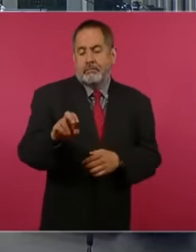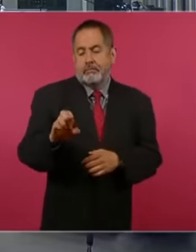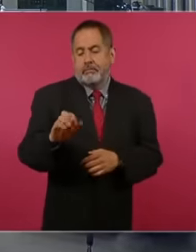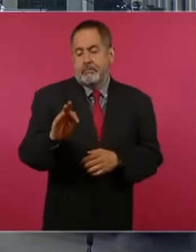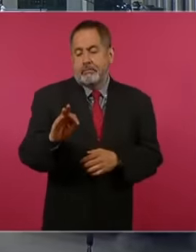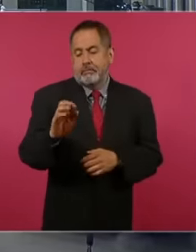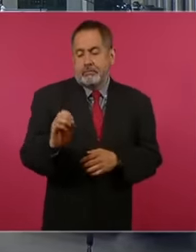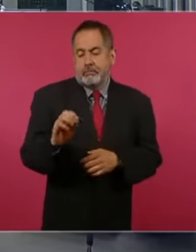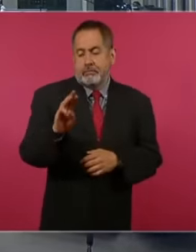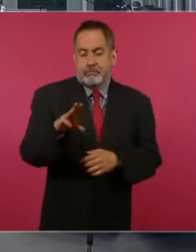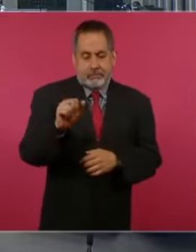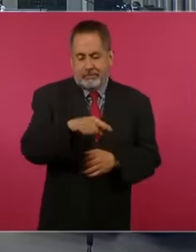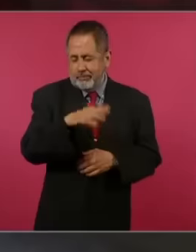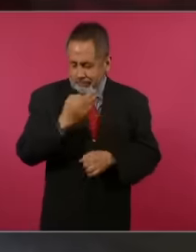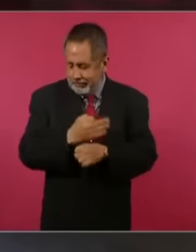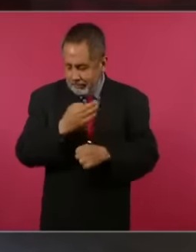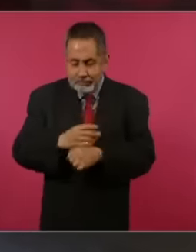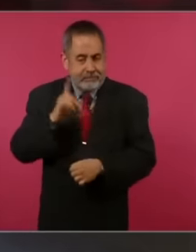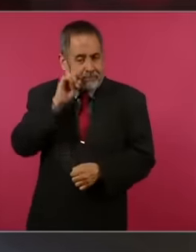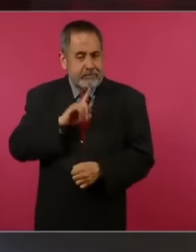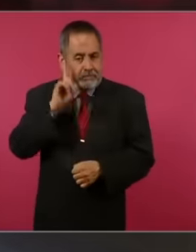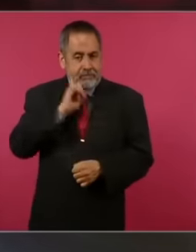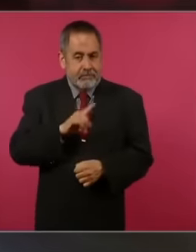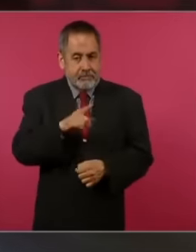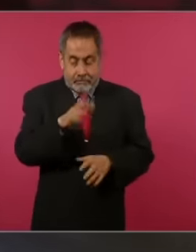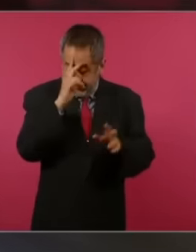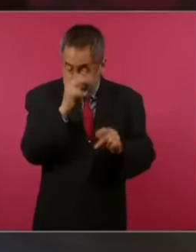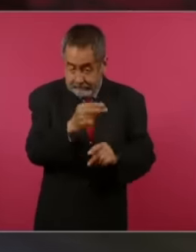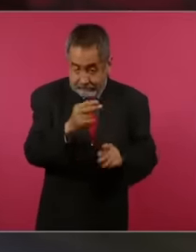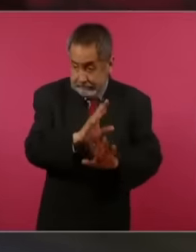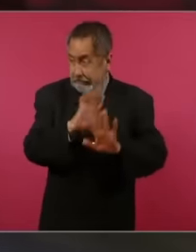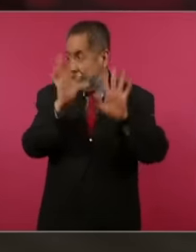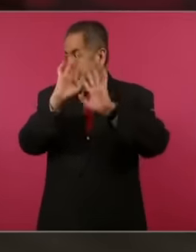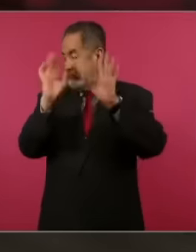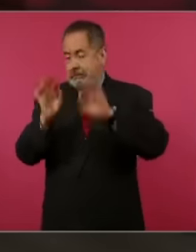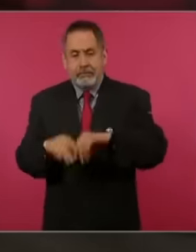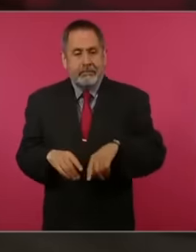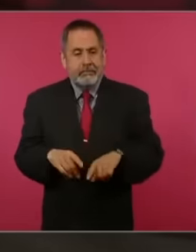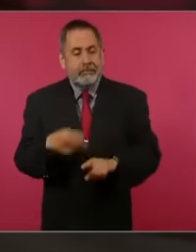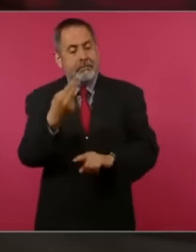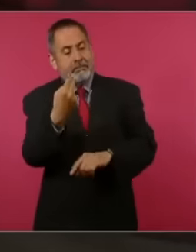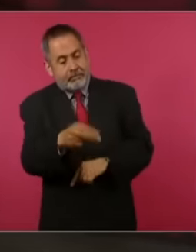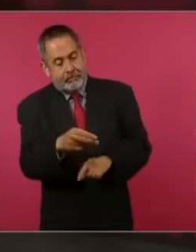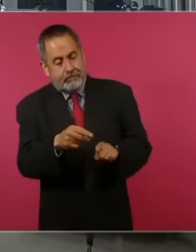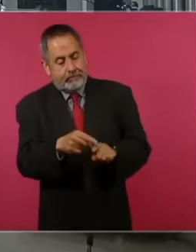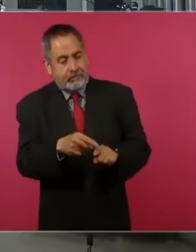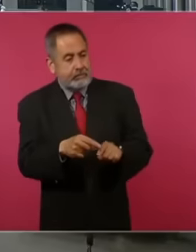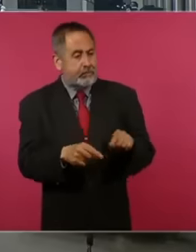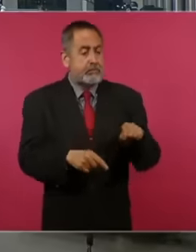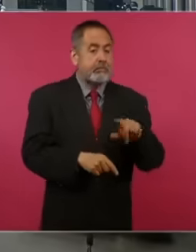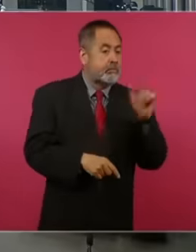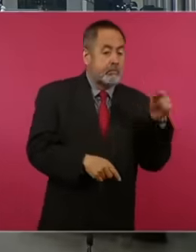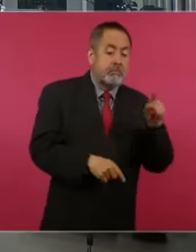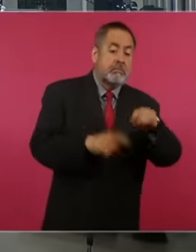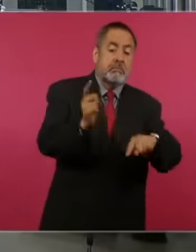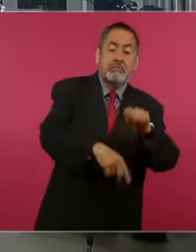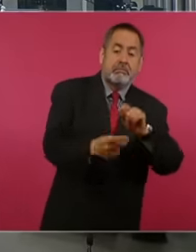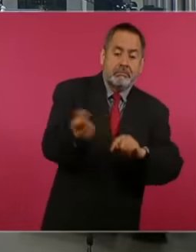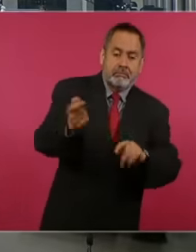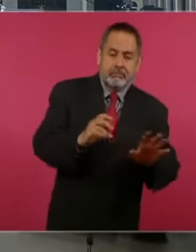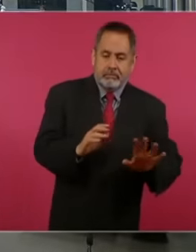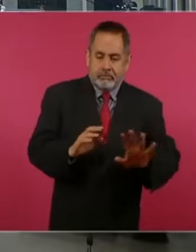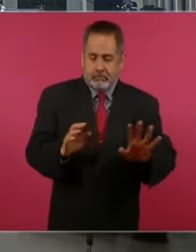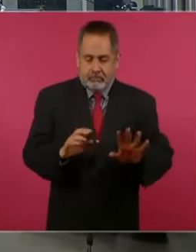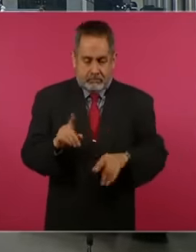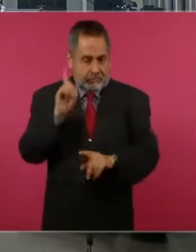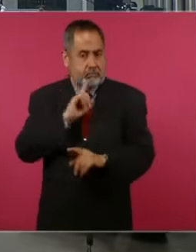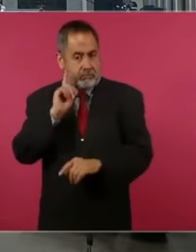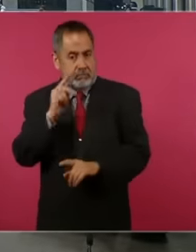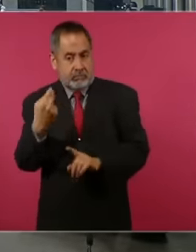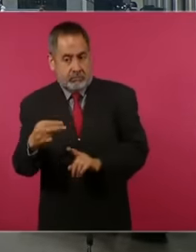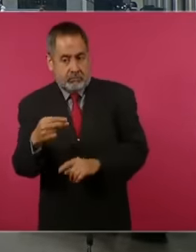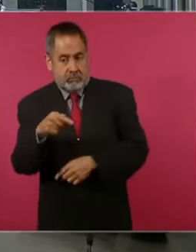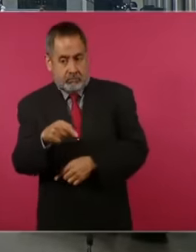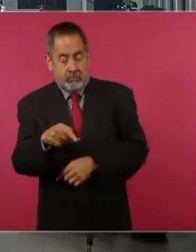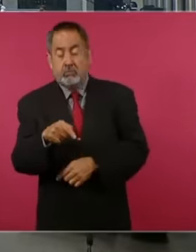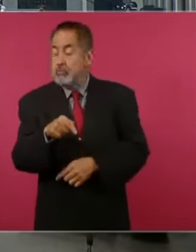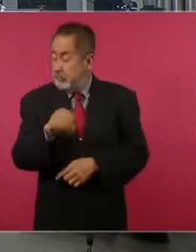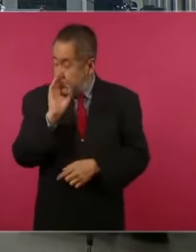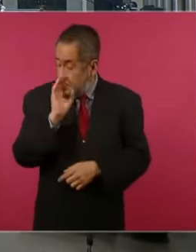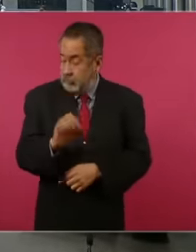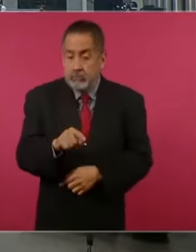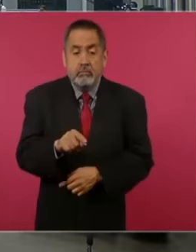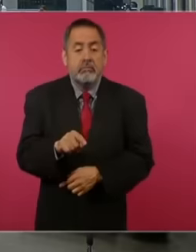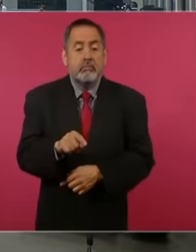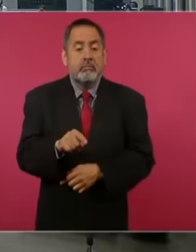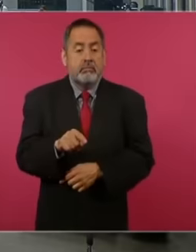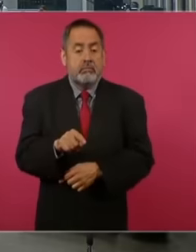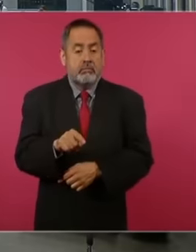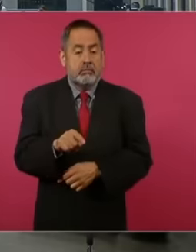there is a colleague that Ani I want to mention, don't go and brush her off but it's eh, her